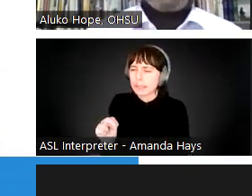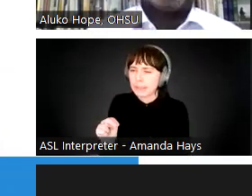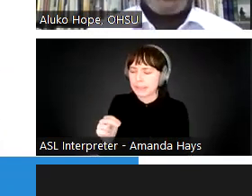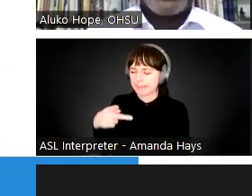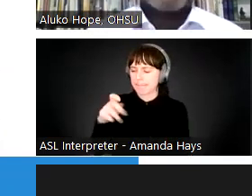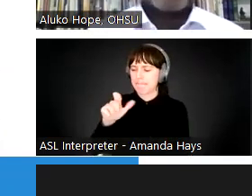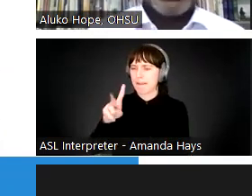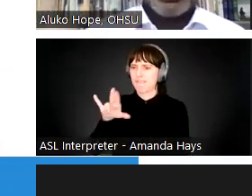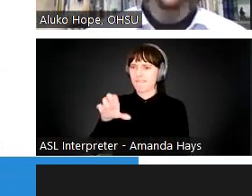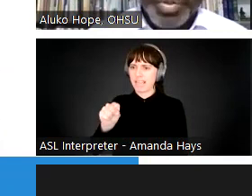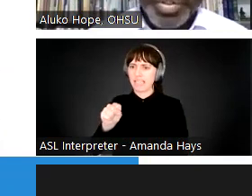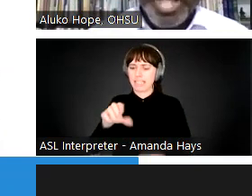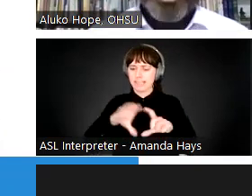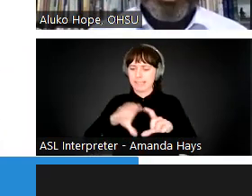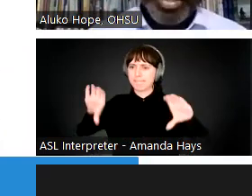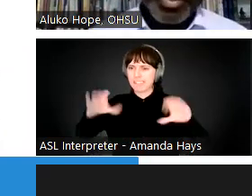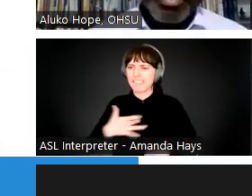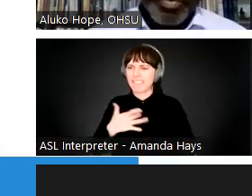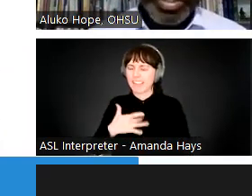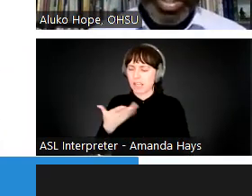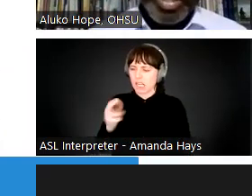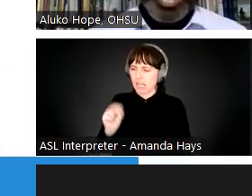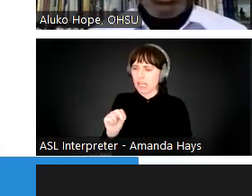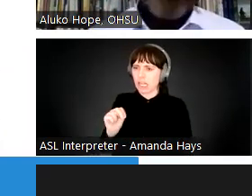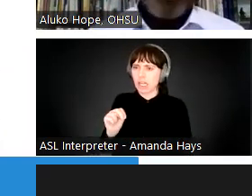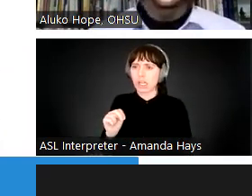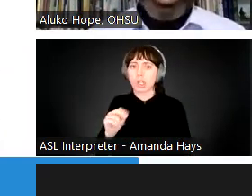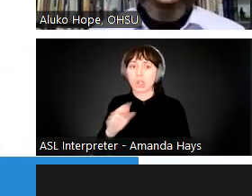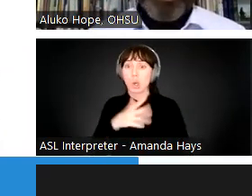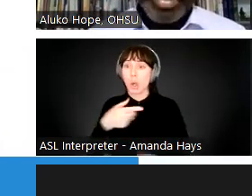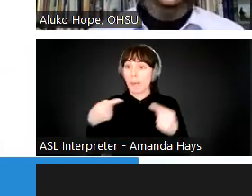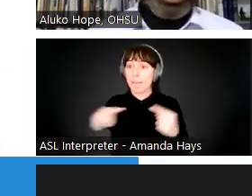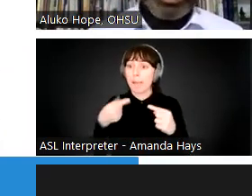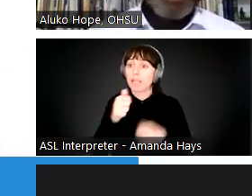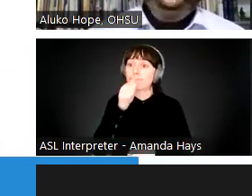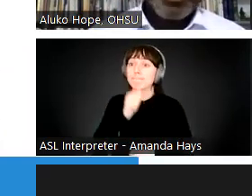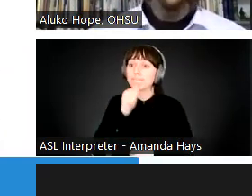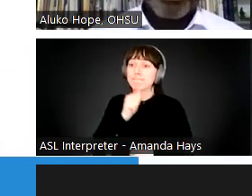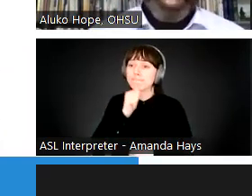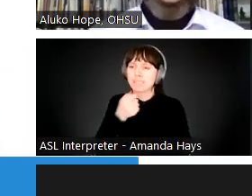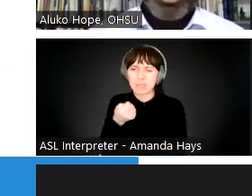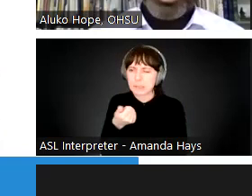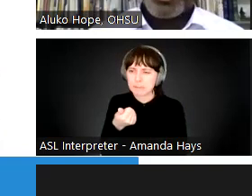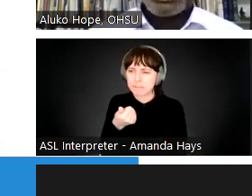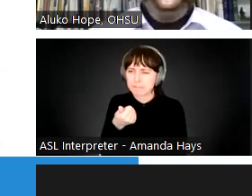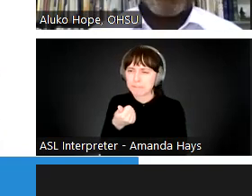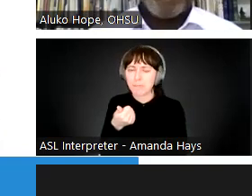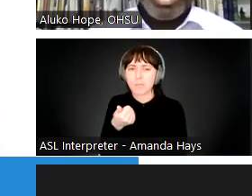that the brain has really lowered the threshold by which discomfort is going to be felt, and so these patients walk